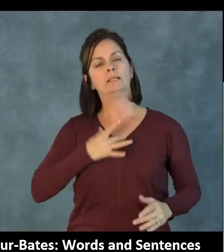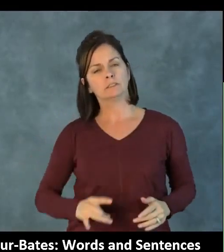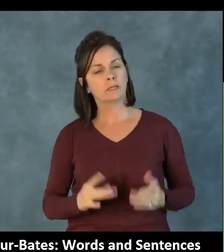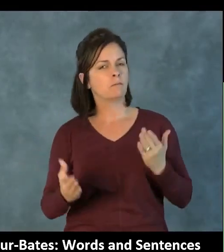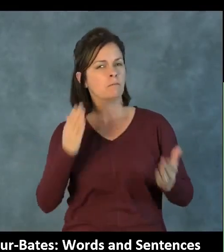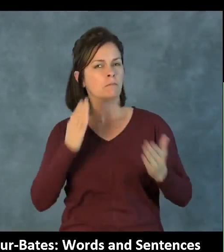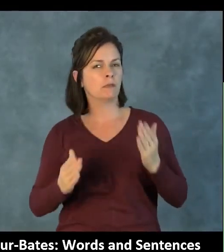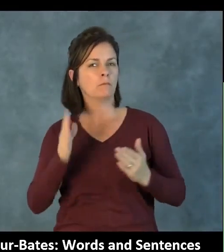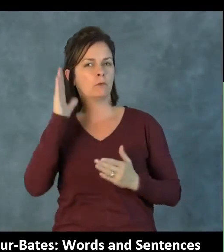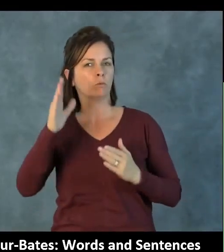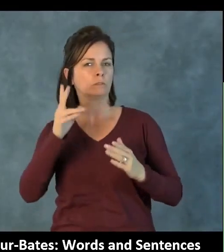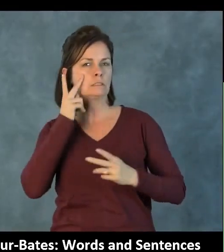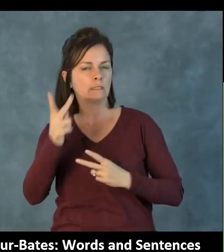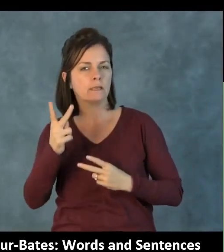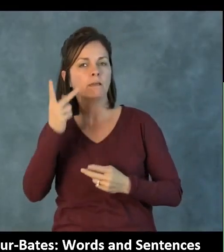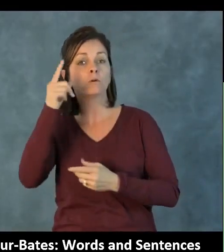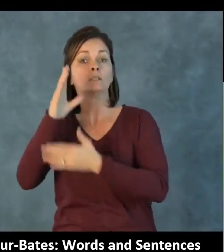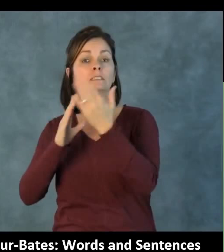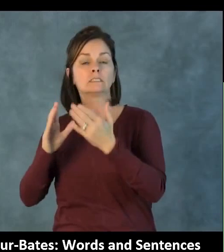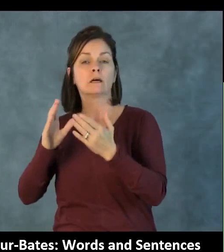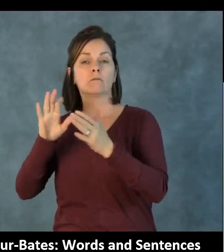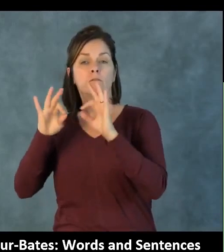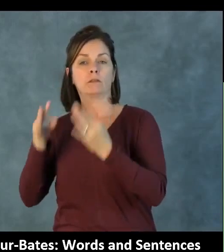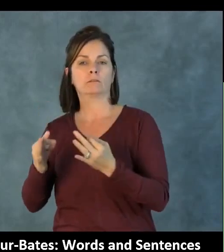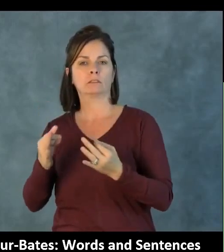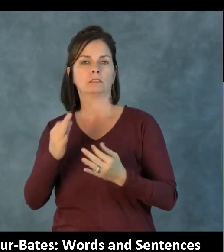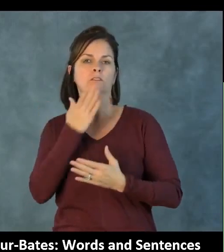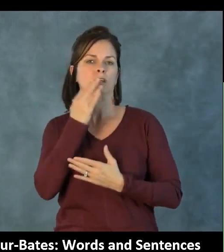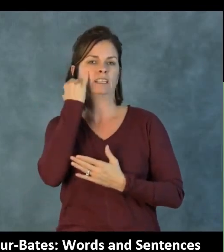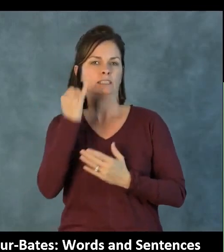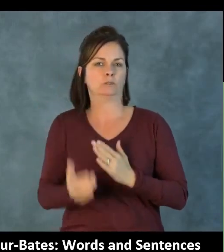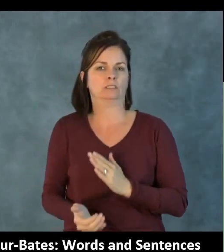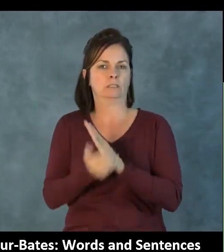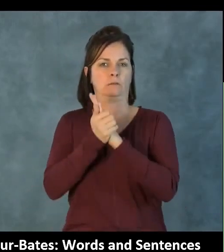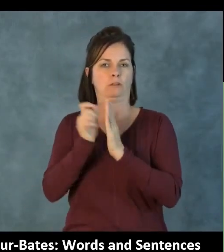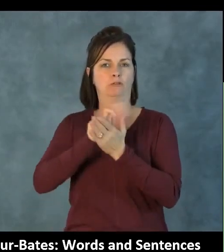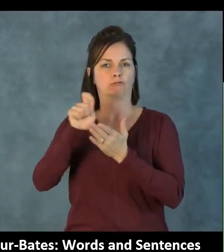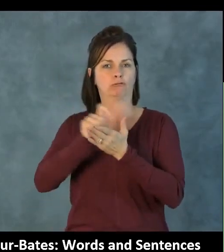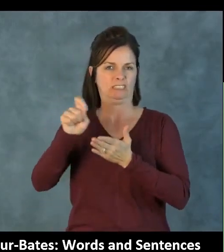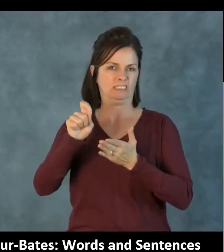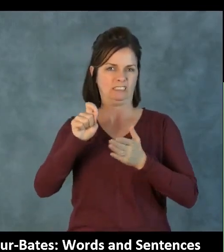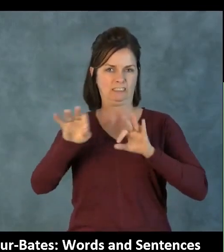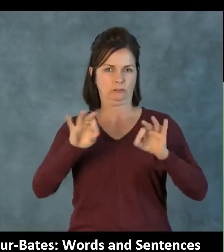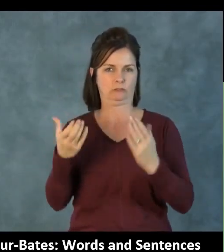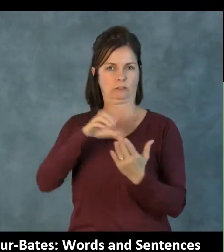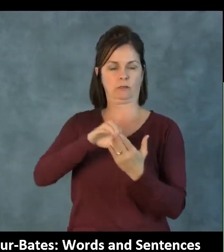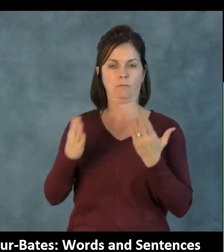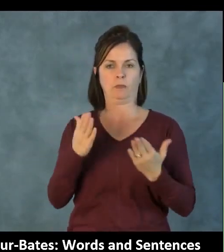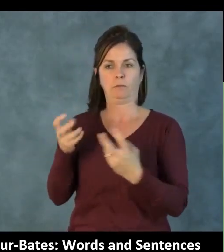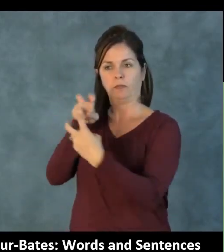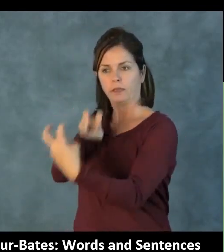that for some families, it's helpful to supplement the written instructions by going over it verbally or by